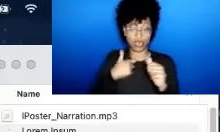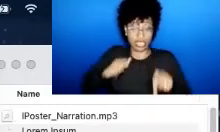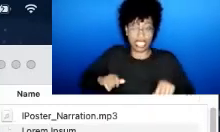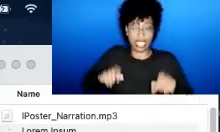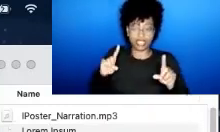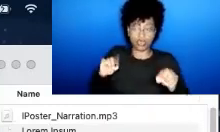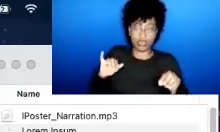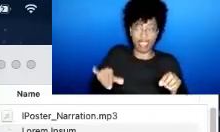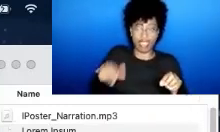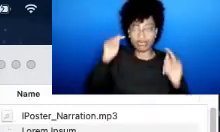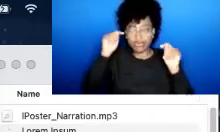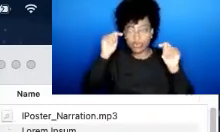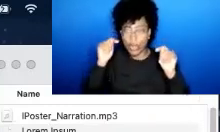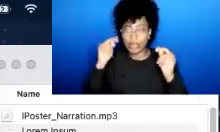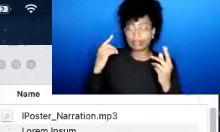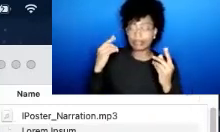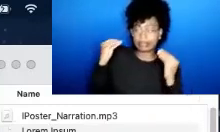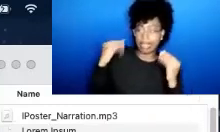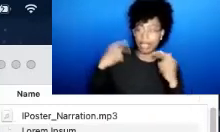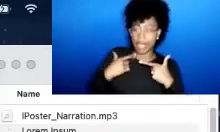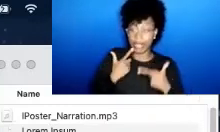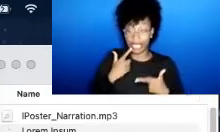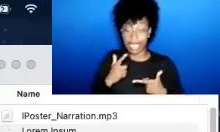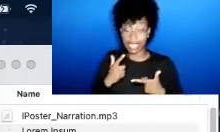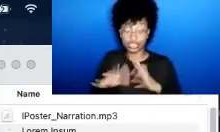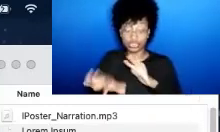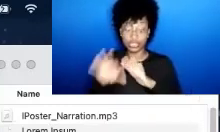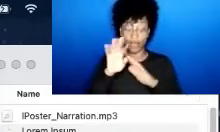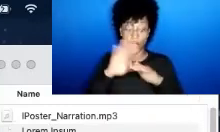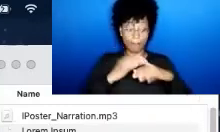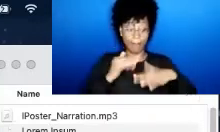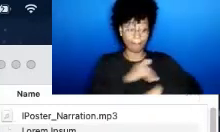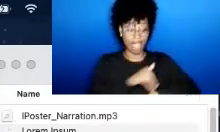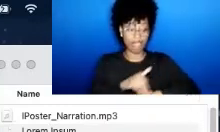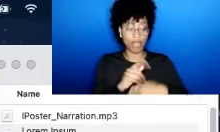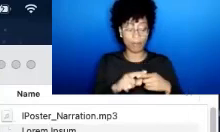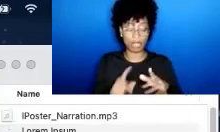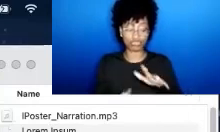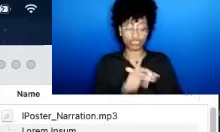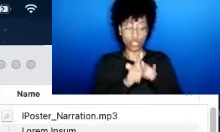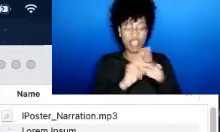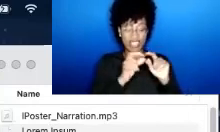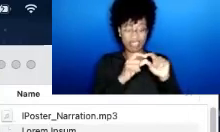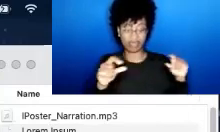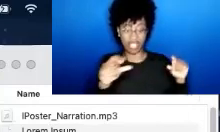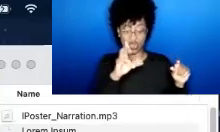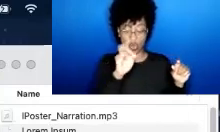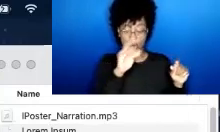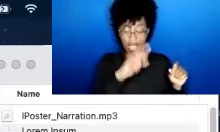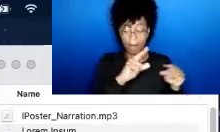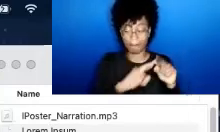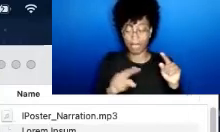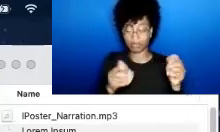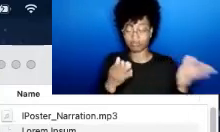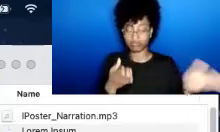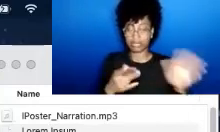be shown within your iPoster. 07:05:27 What you do is to simply copy the